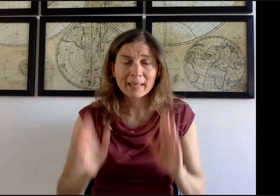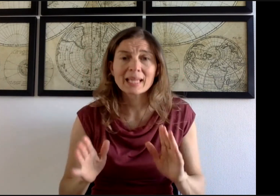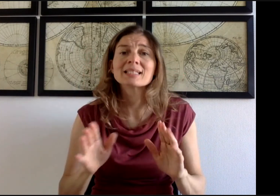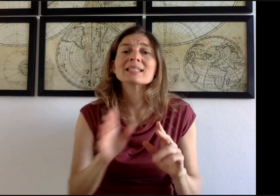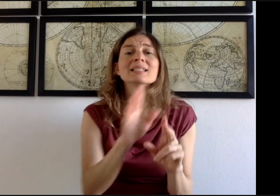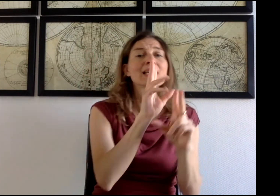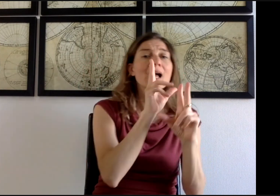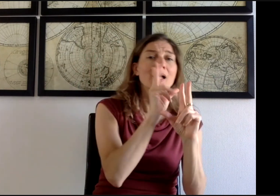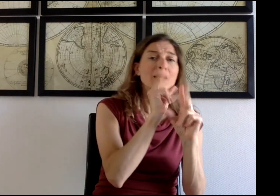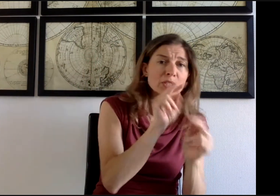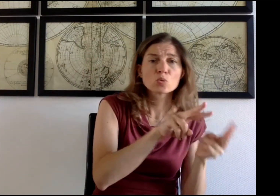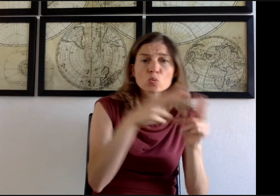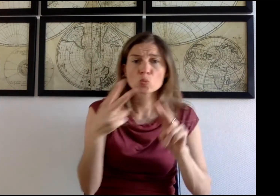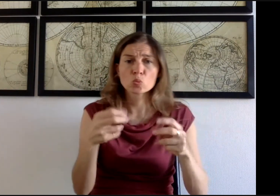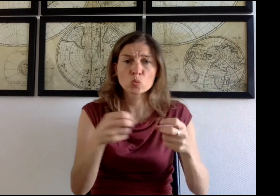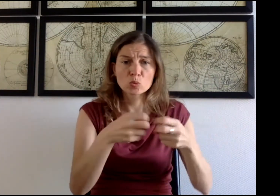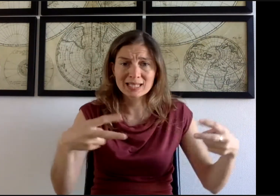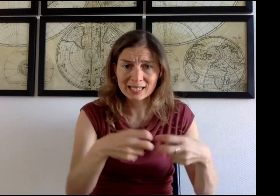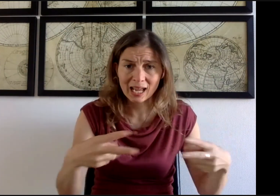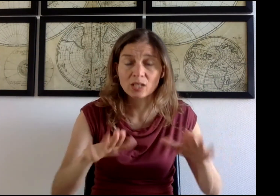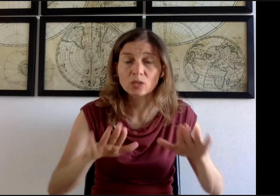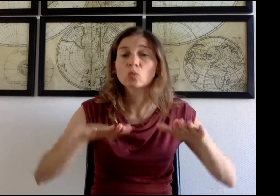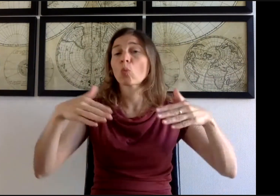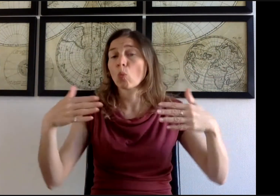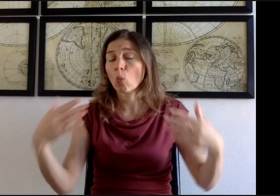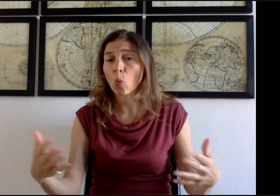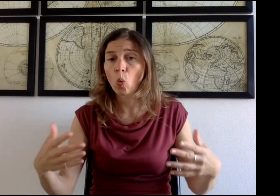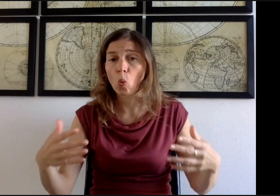or subtitles of the language.